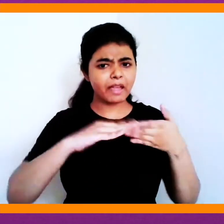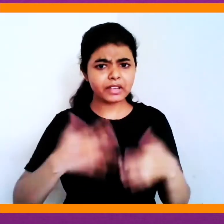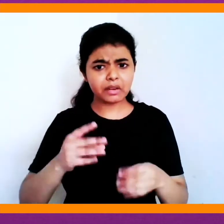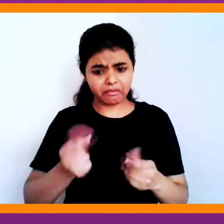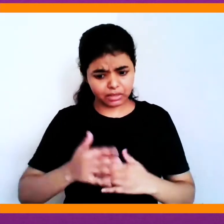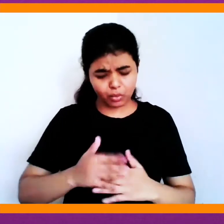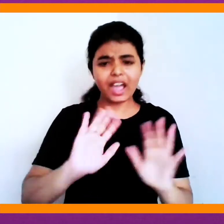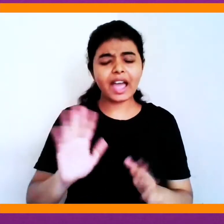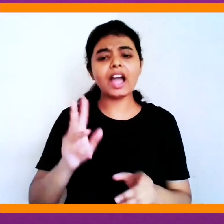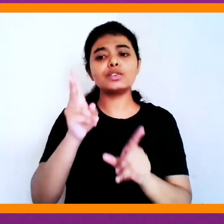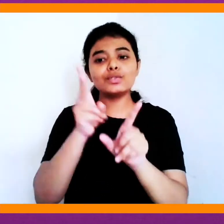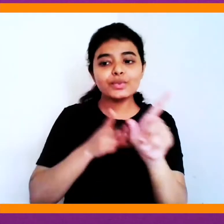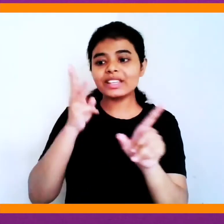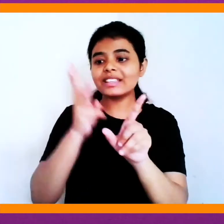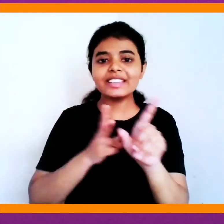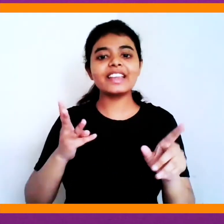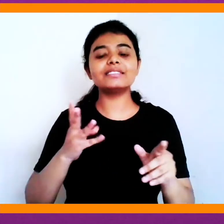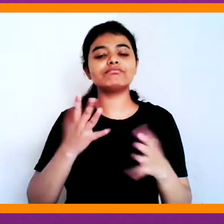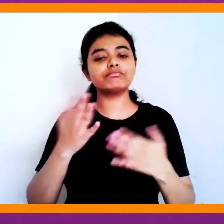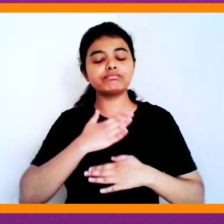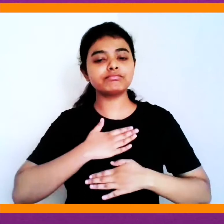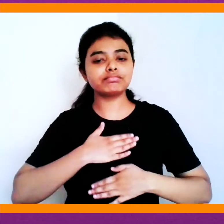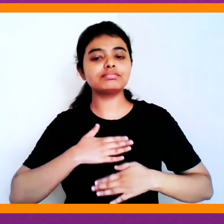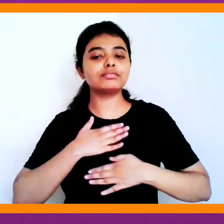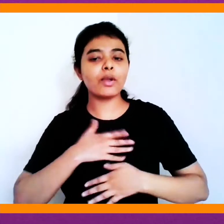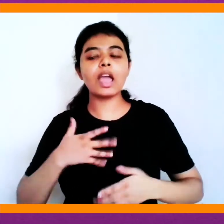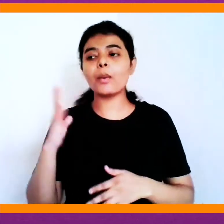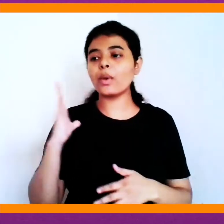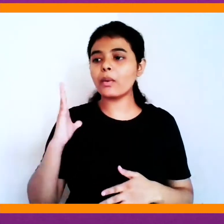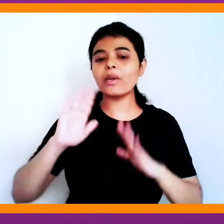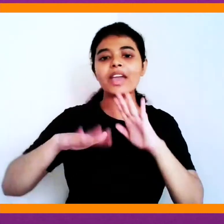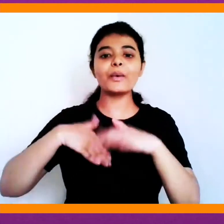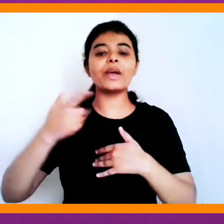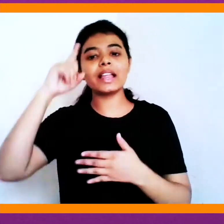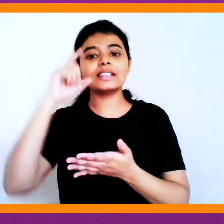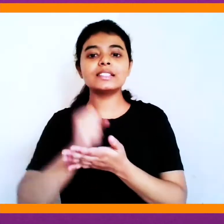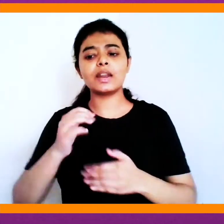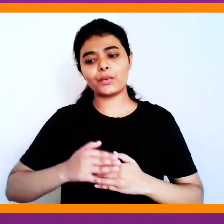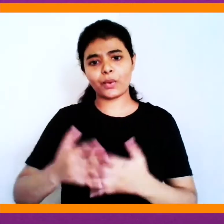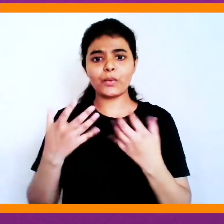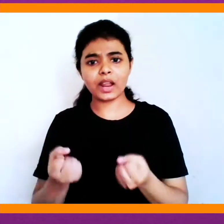family and i think that's amazing because the first year of married life can be quite rocky